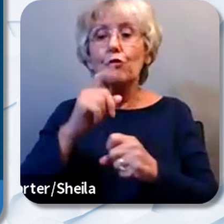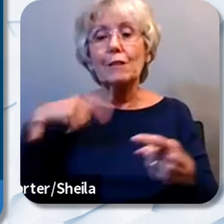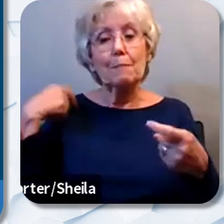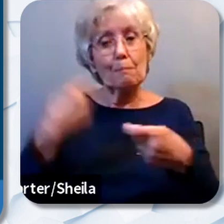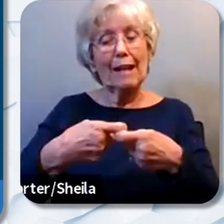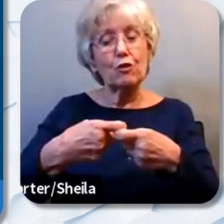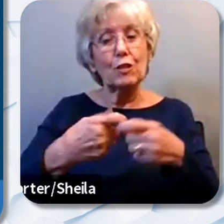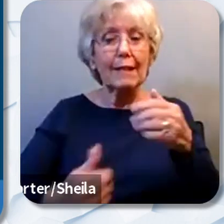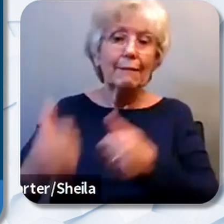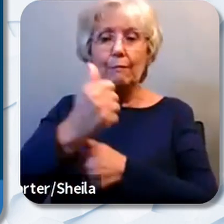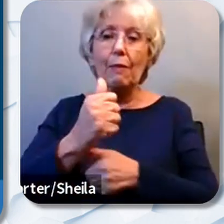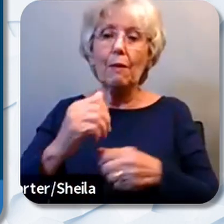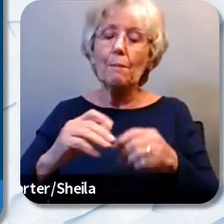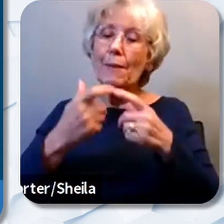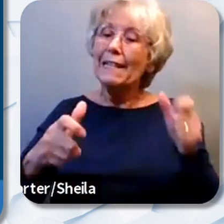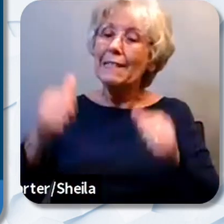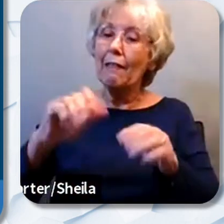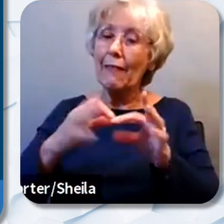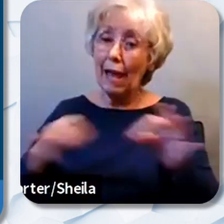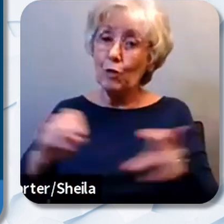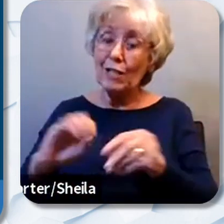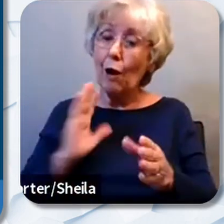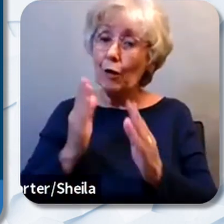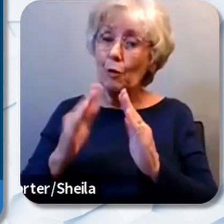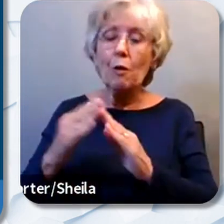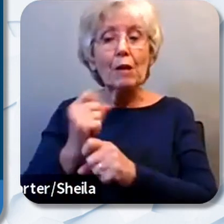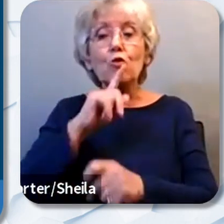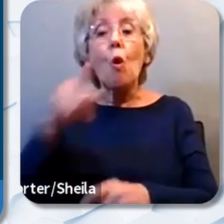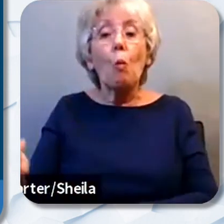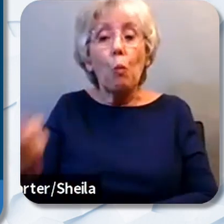our Community, and so we make sure that one of the adults in that learning environment speak Spanish